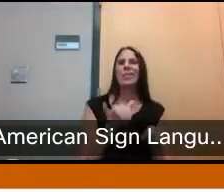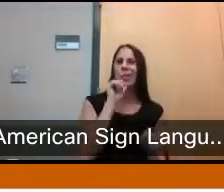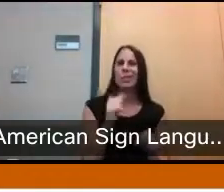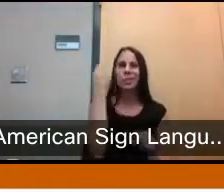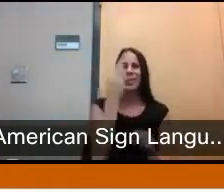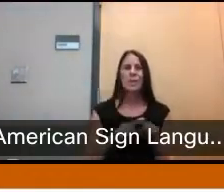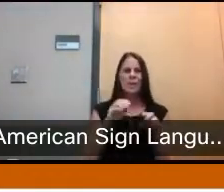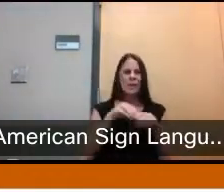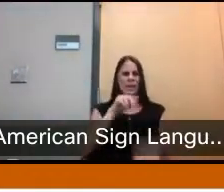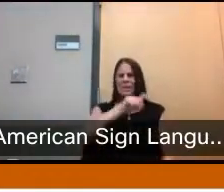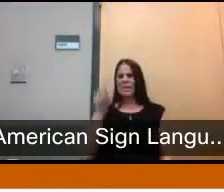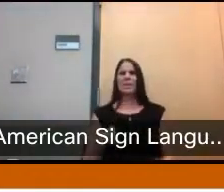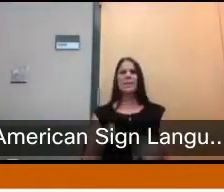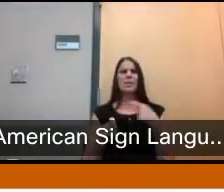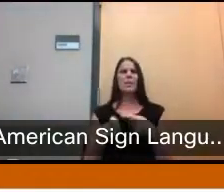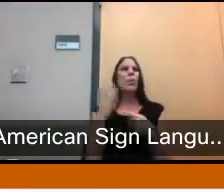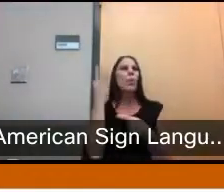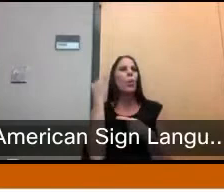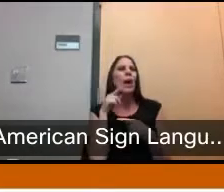like, why else would you not want to get an elevator?